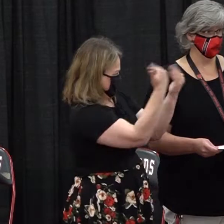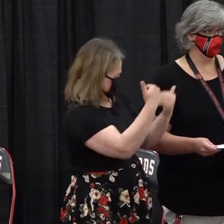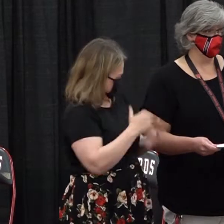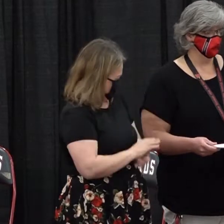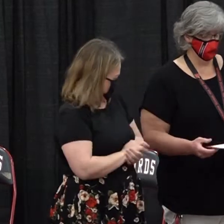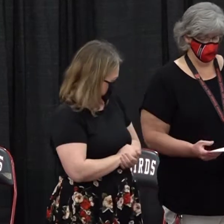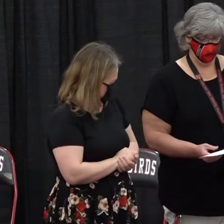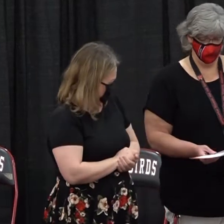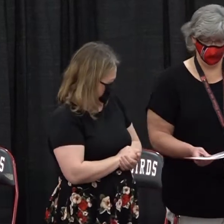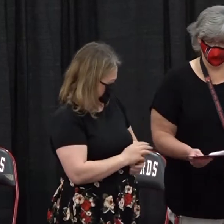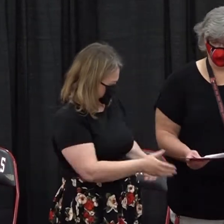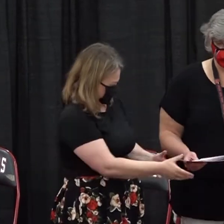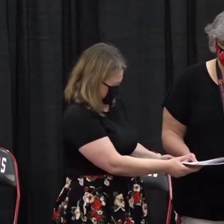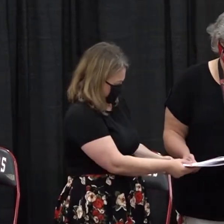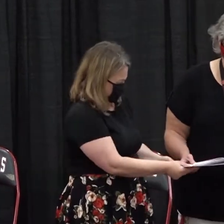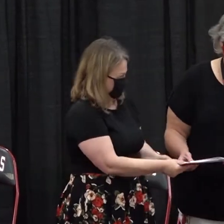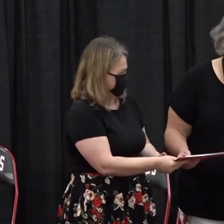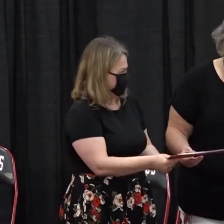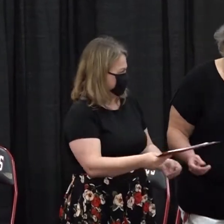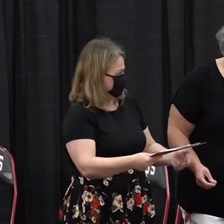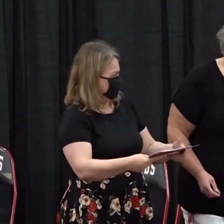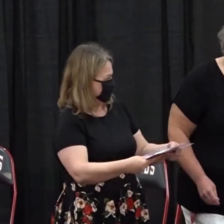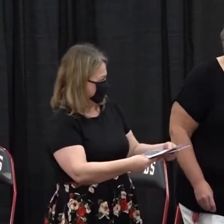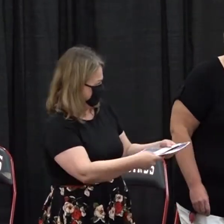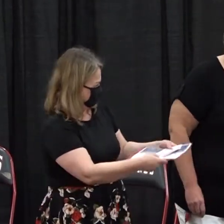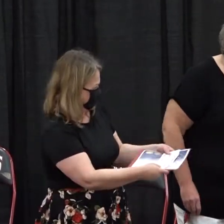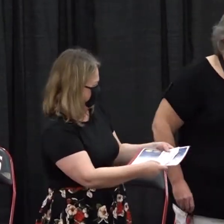So sorry, somebody told me that Amber was not here. Amber, come on up.